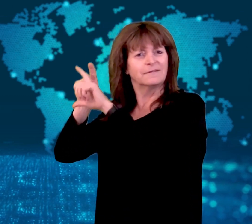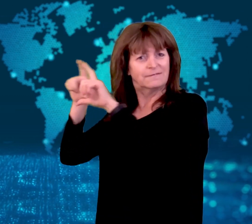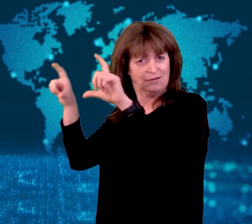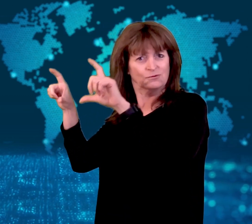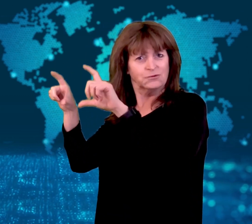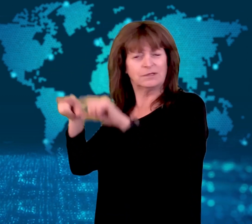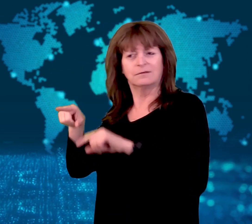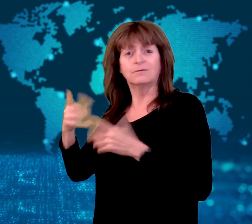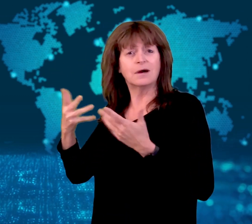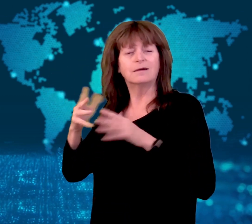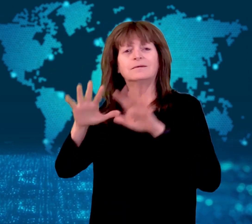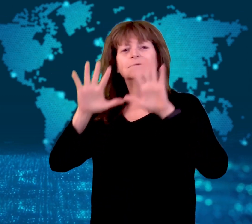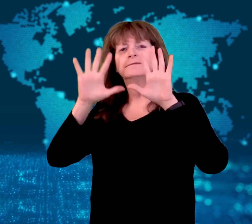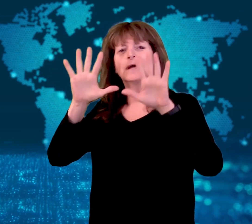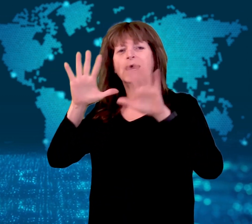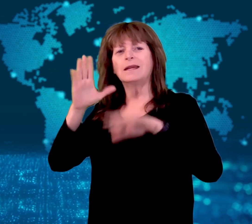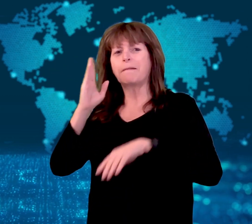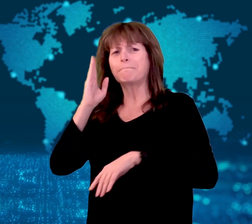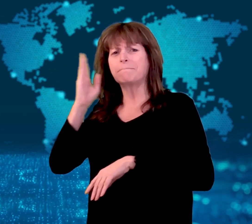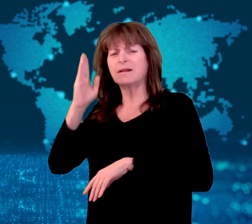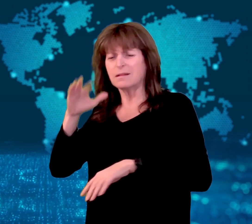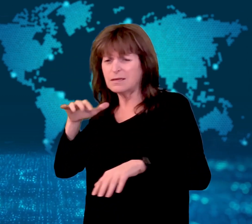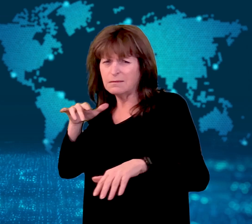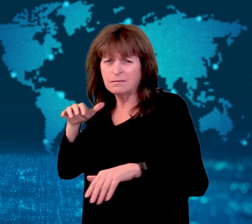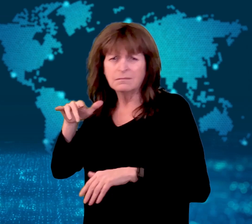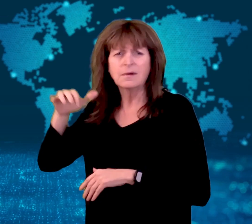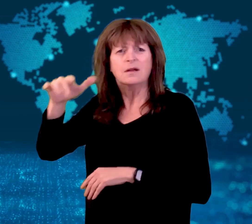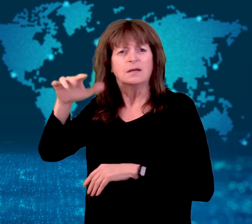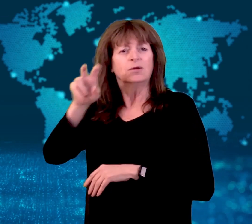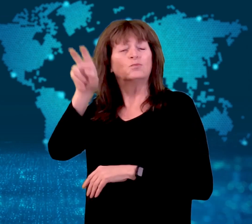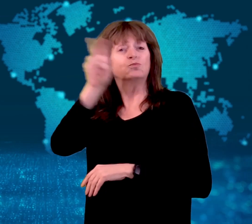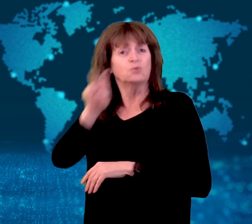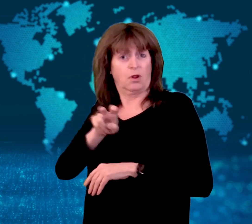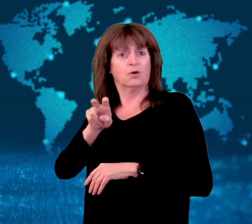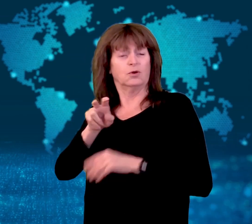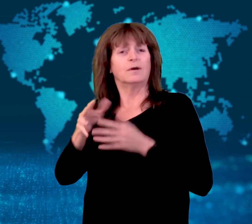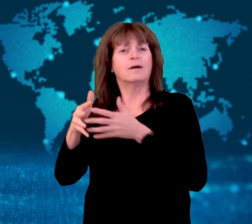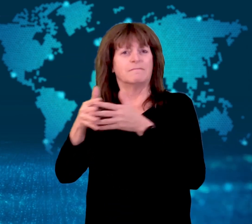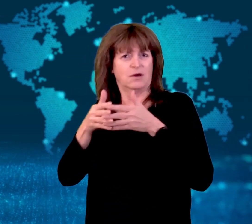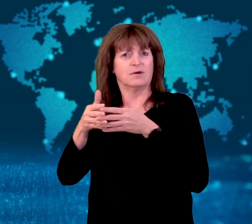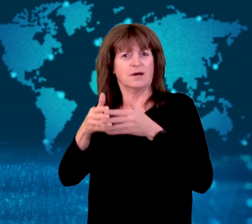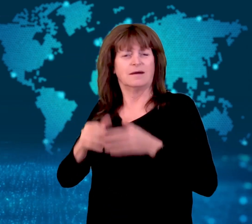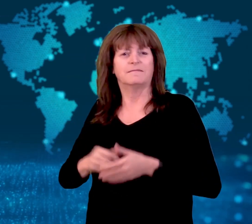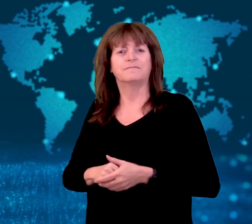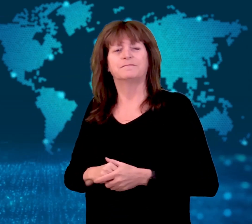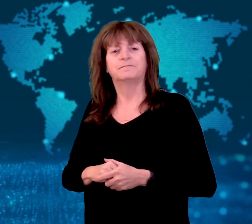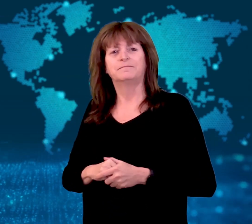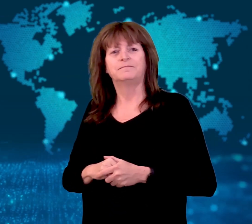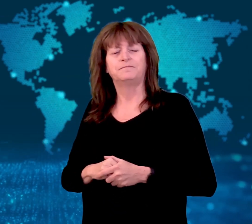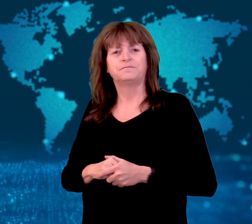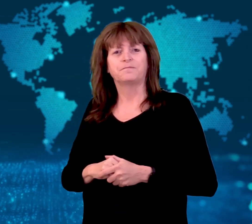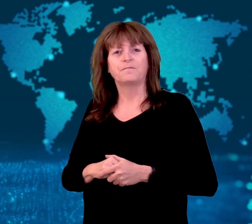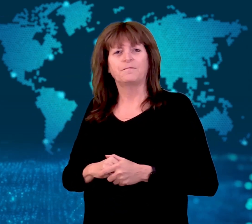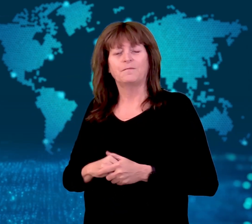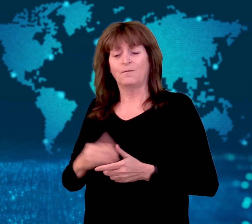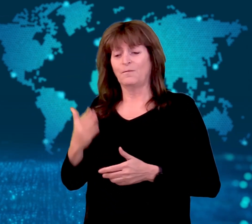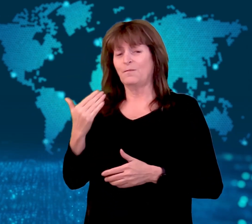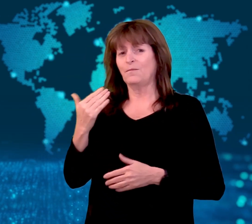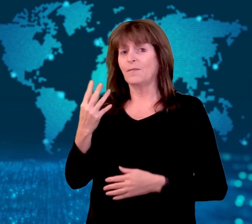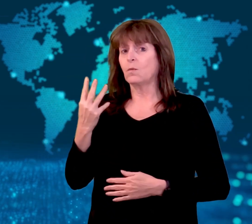gun manufacturers for $10 billion USD.